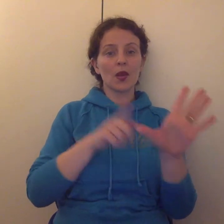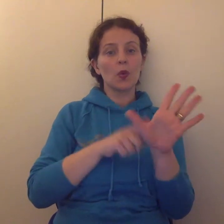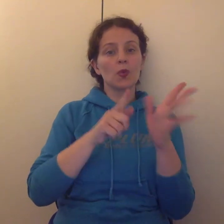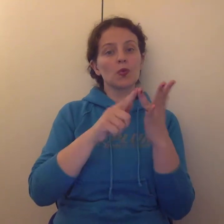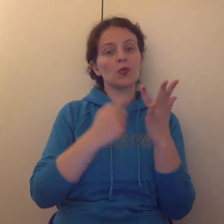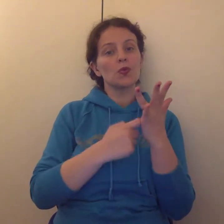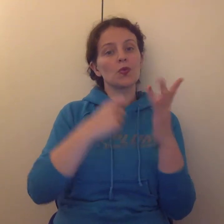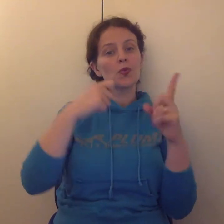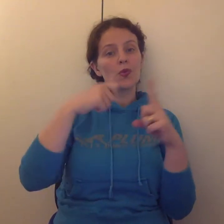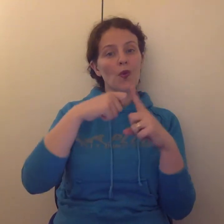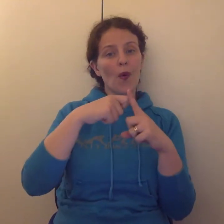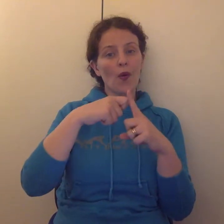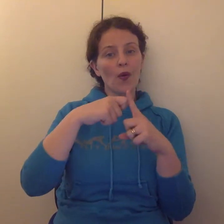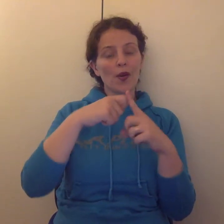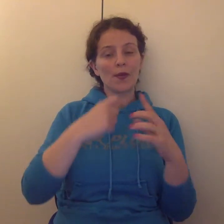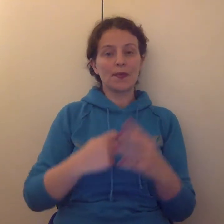YORK